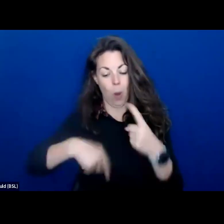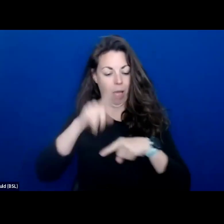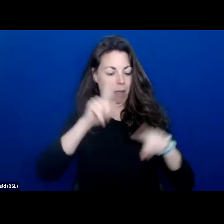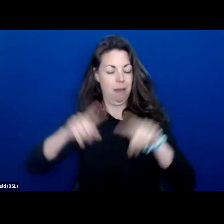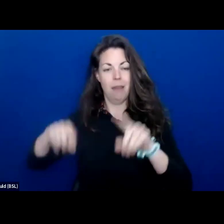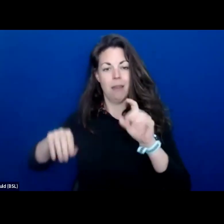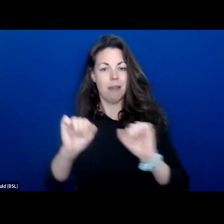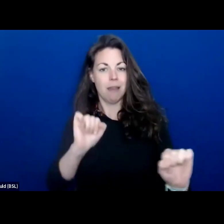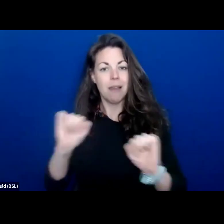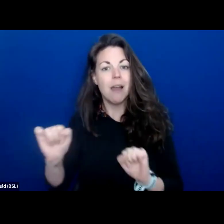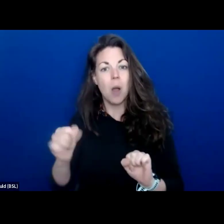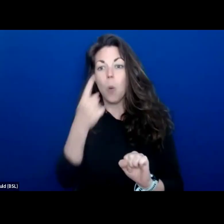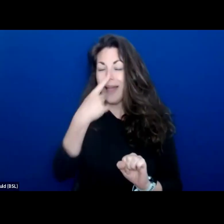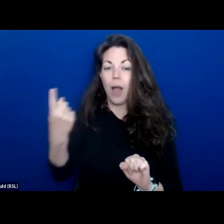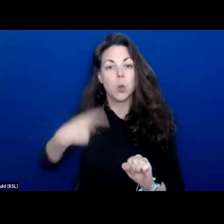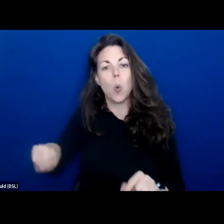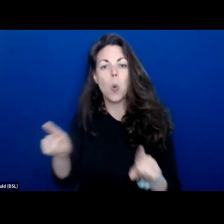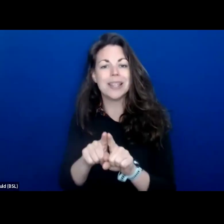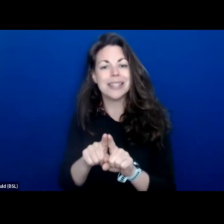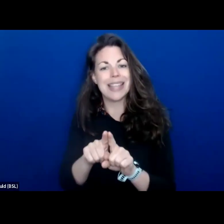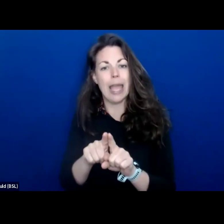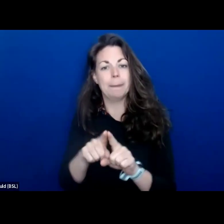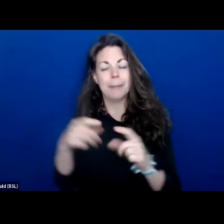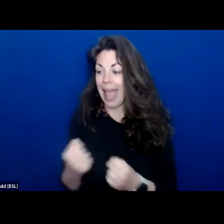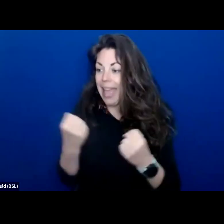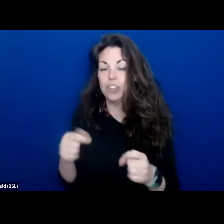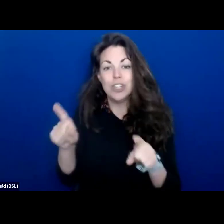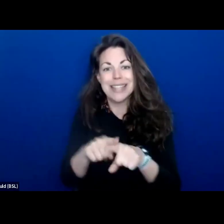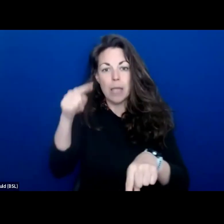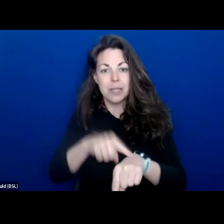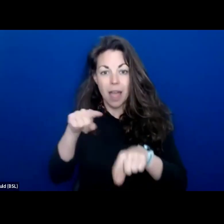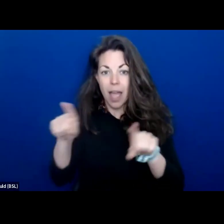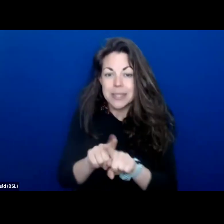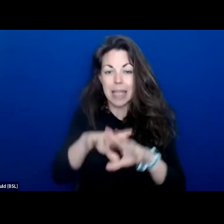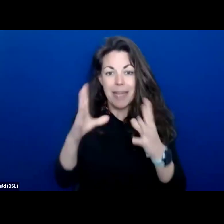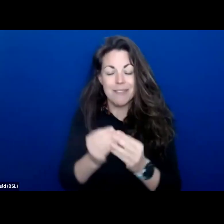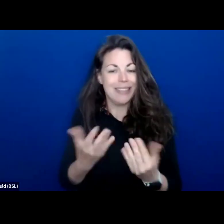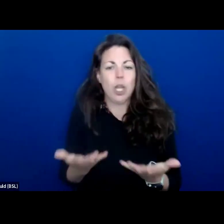when it comes to our lived experiences, really focusing on our lived